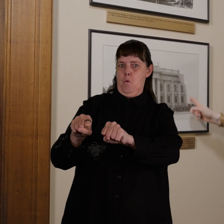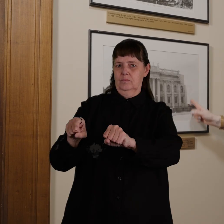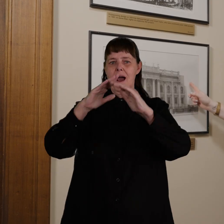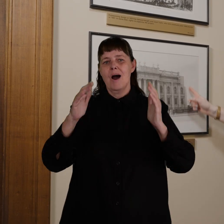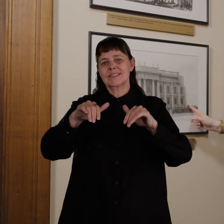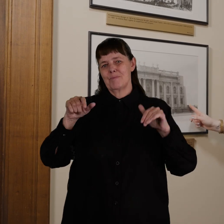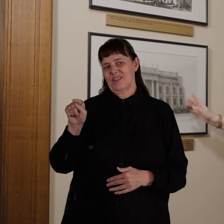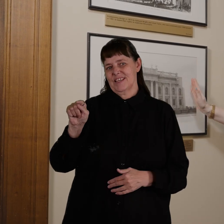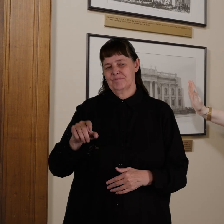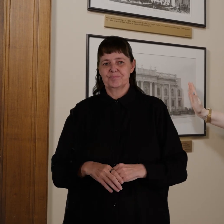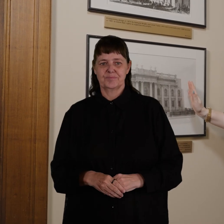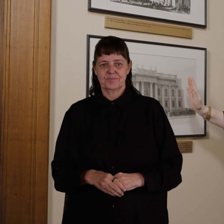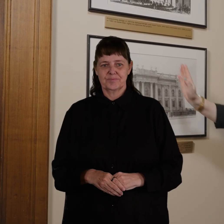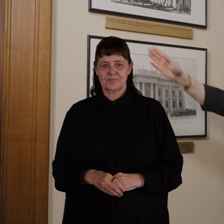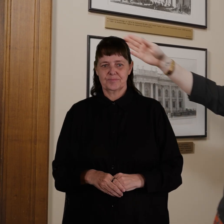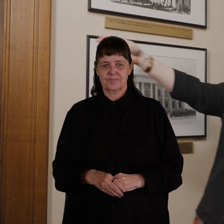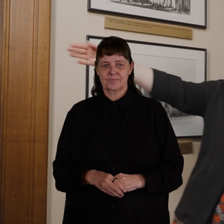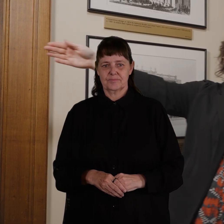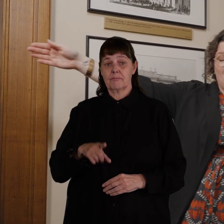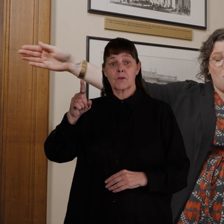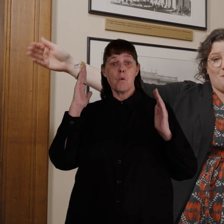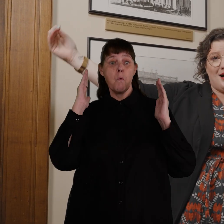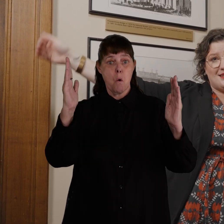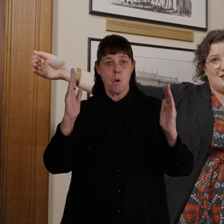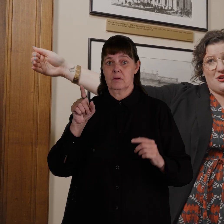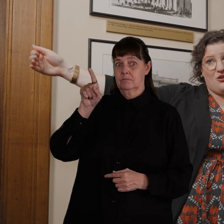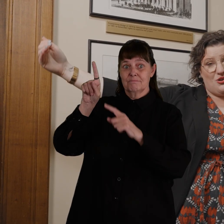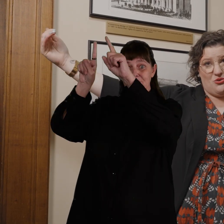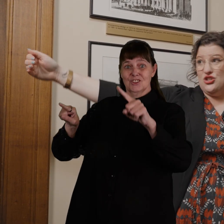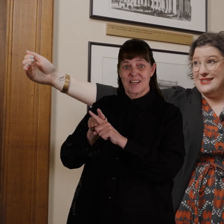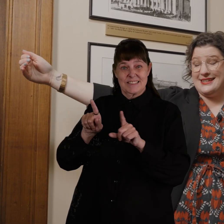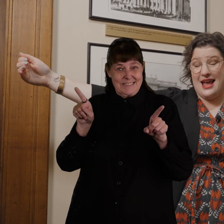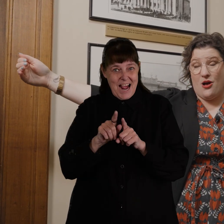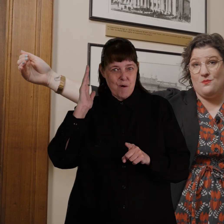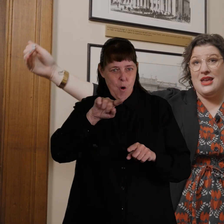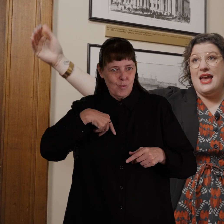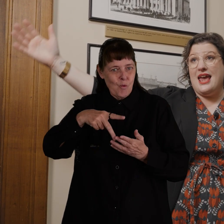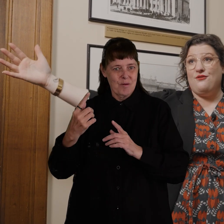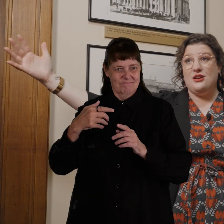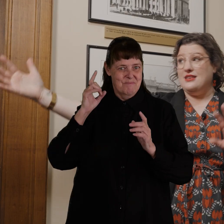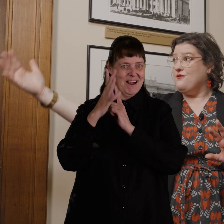This wall here on the picture is the wall that we walk past in the corridor just now. Everything